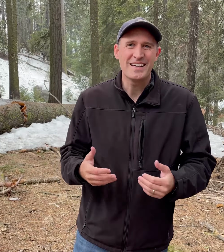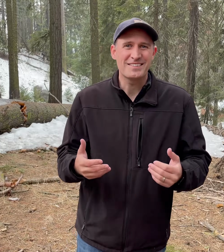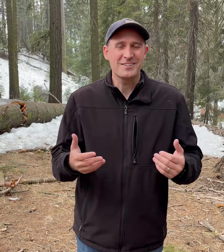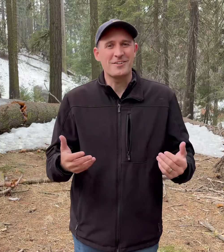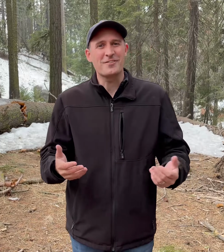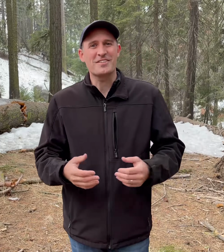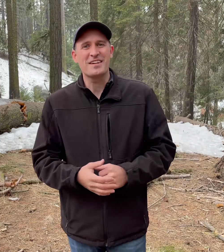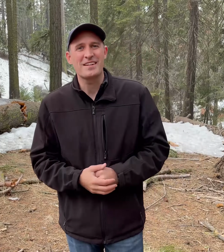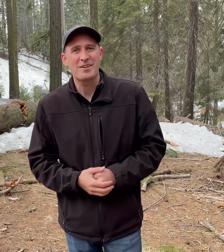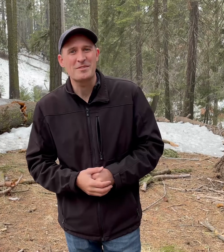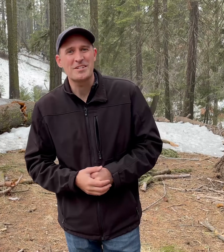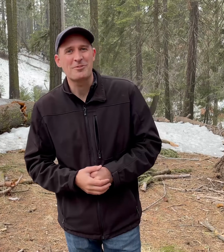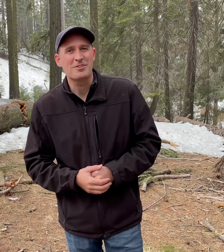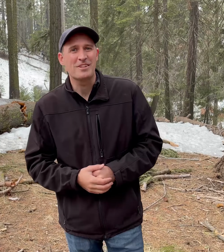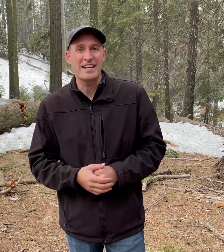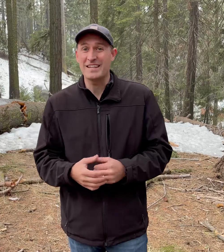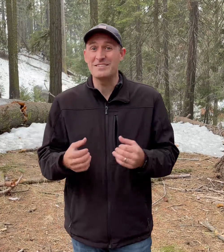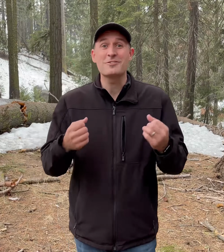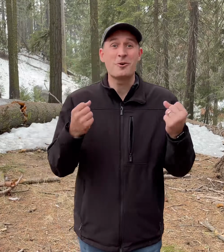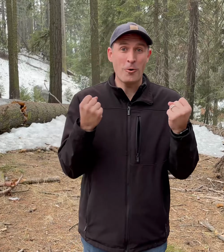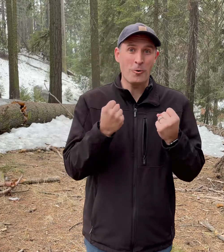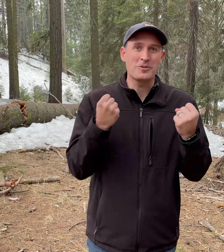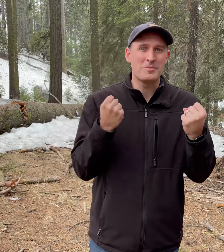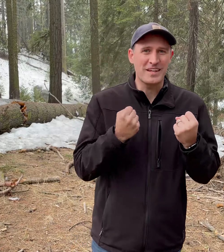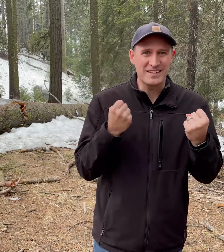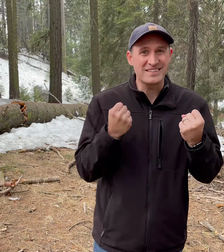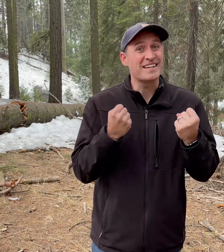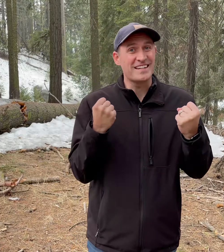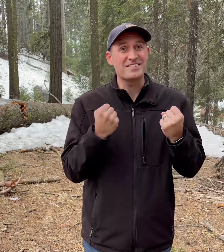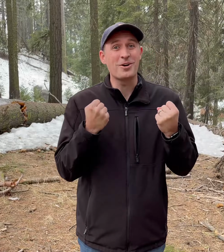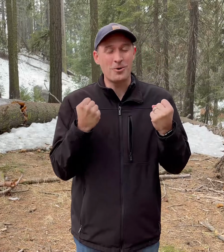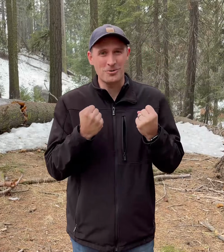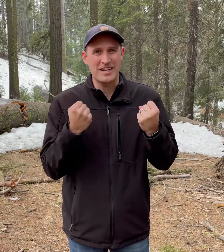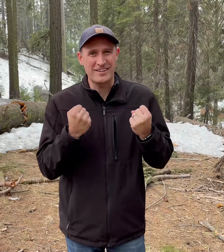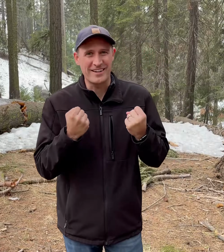so the first sign I'm going to be sharing with you today is cold because it is cold out here.